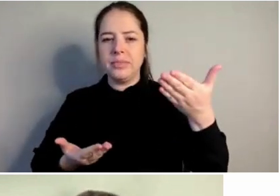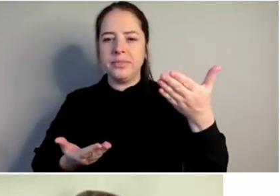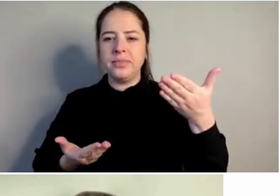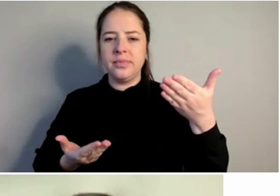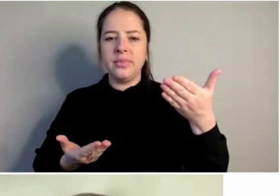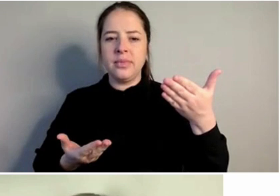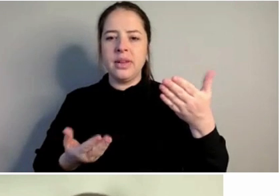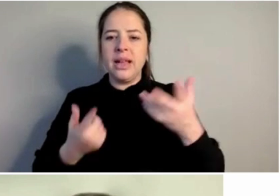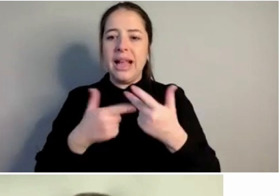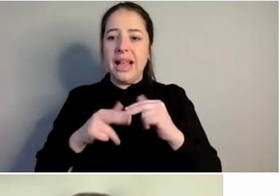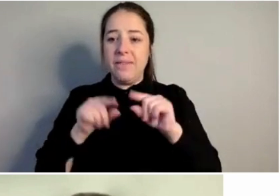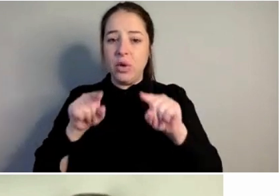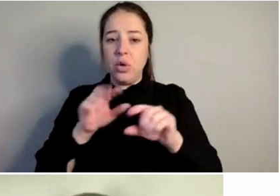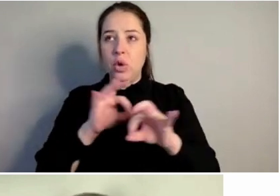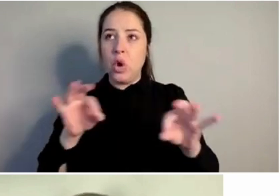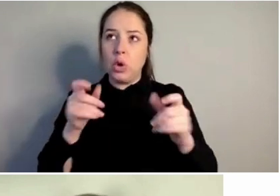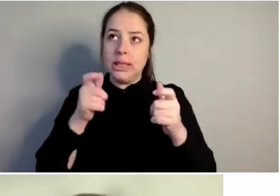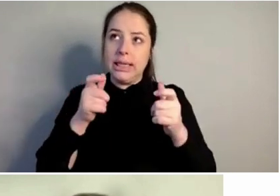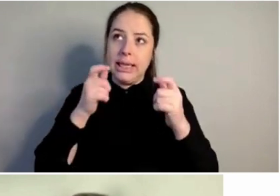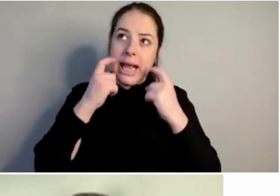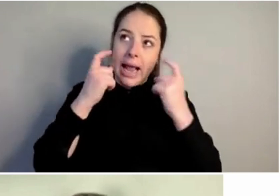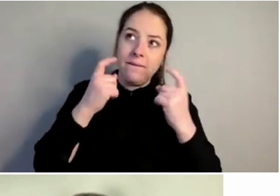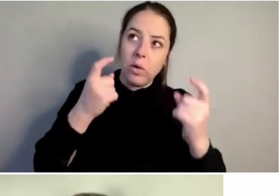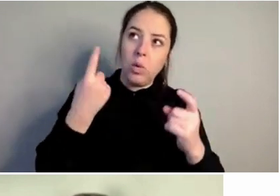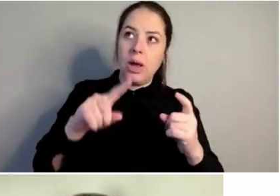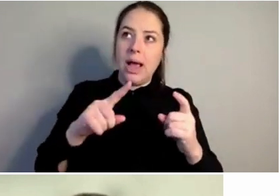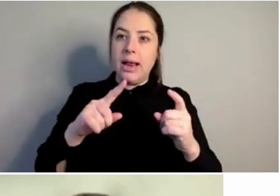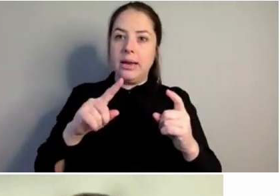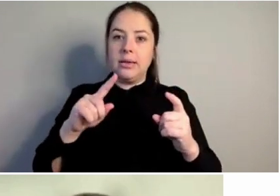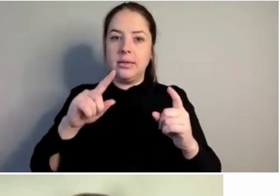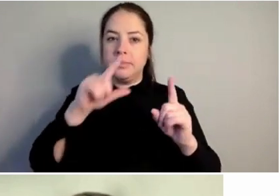If you're not careful and intentional, you tend to start to think about